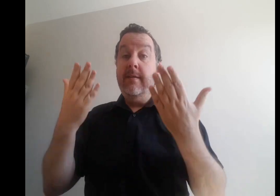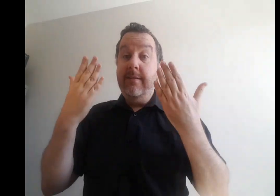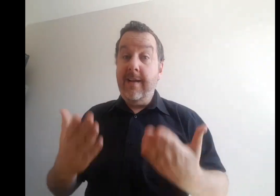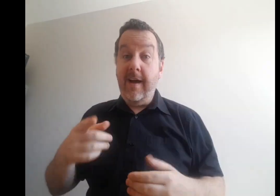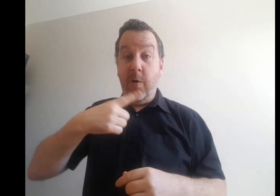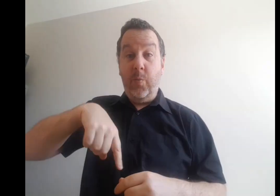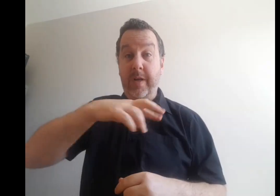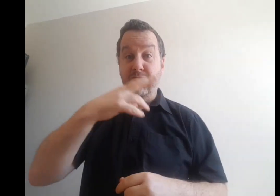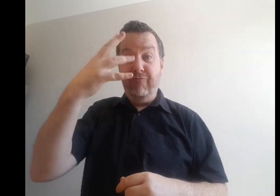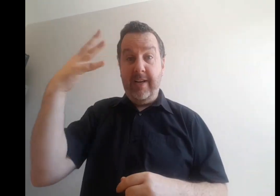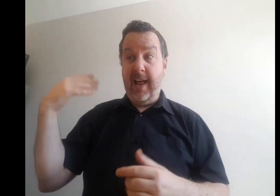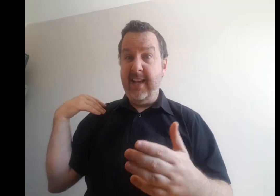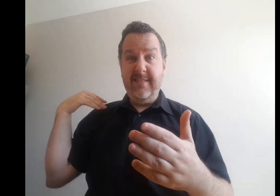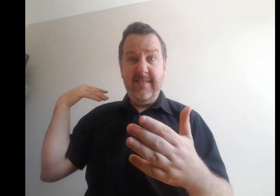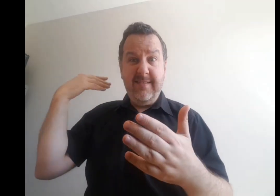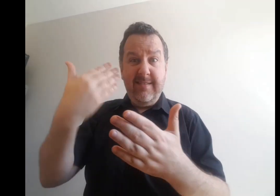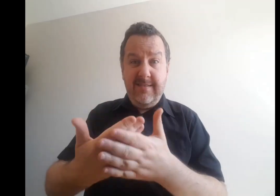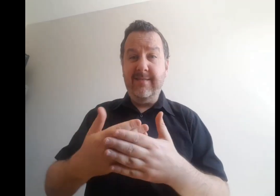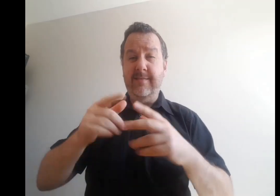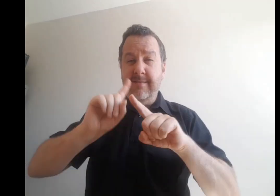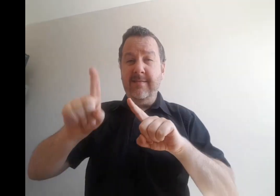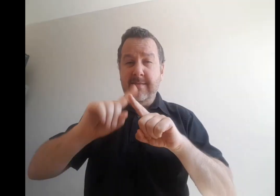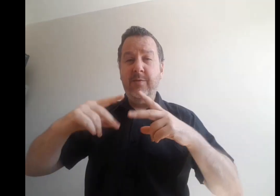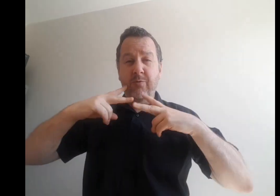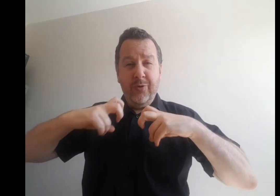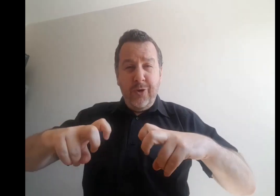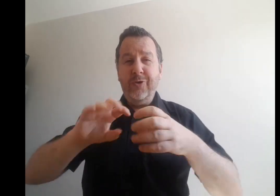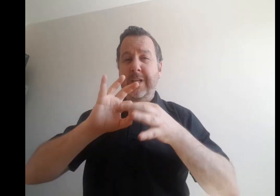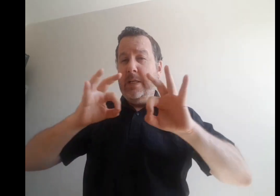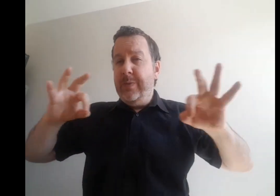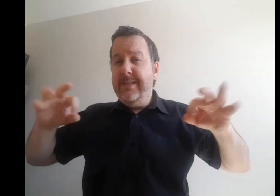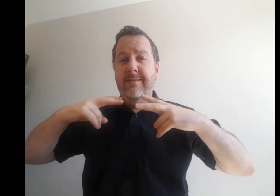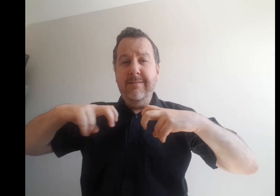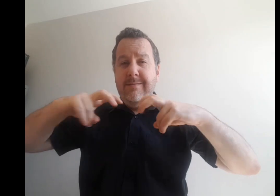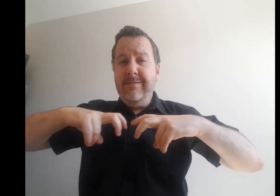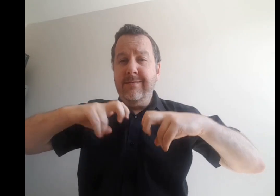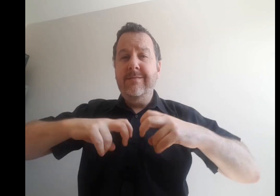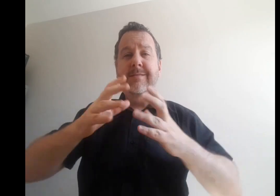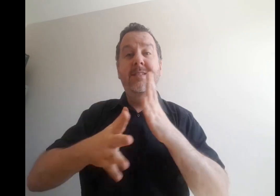Whereas in fact we know now, after decades of research into the linguistics of sign language,